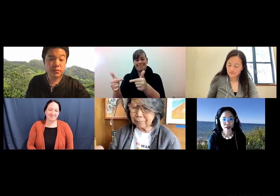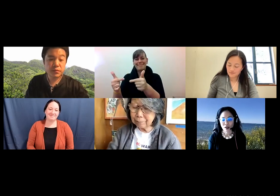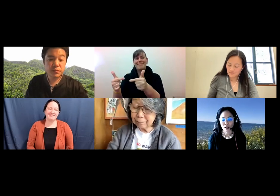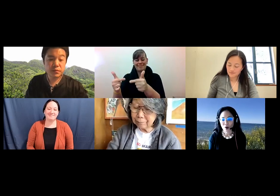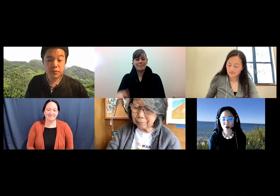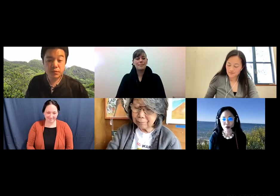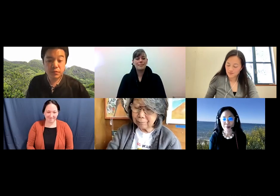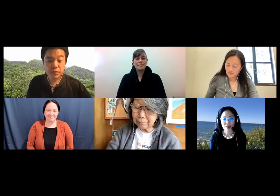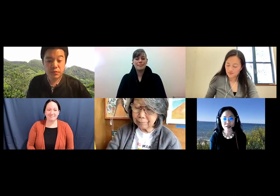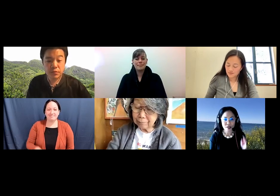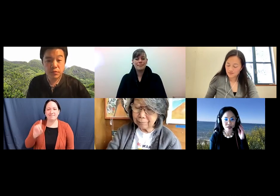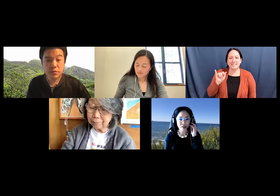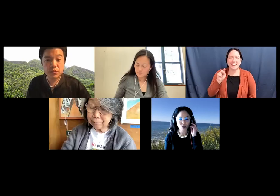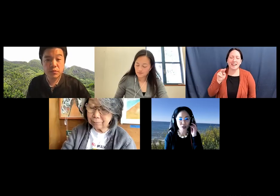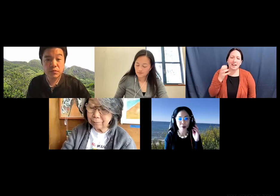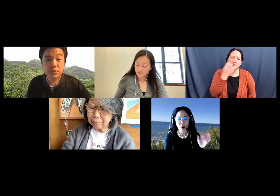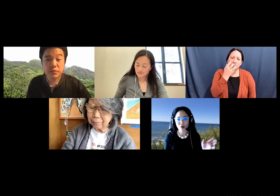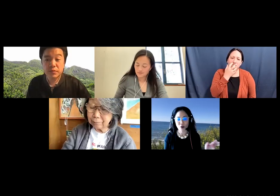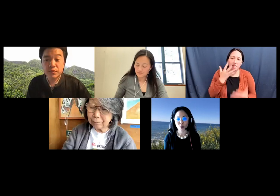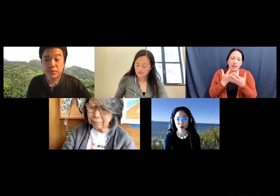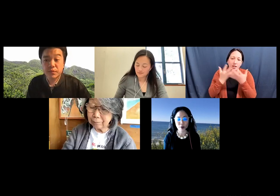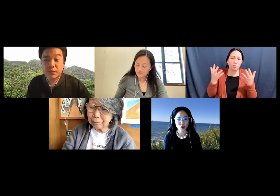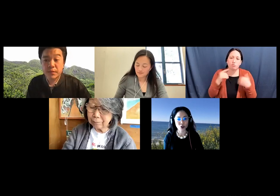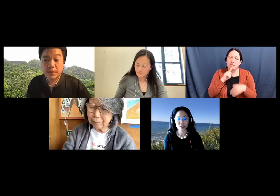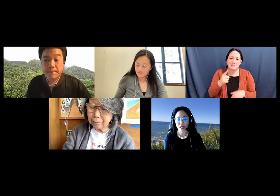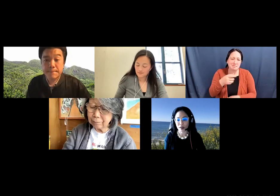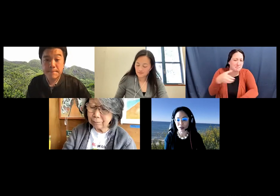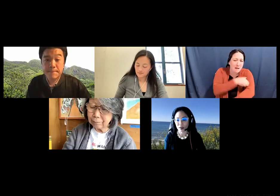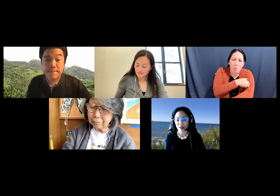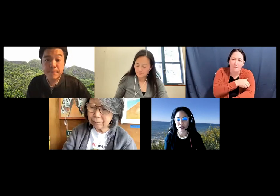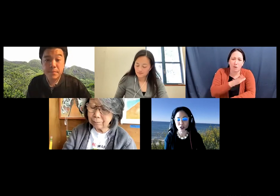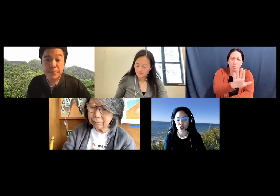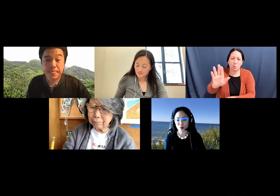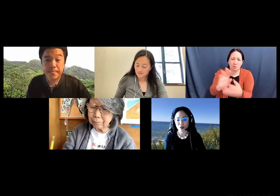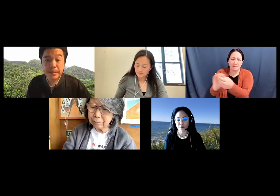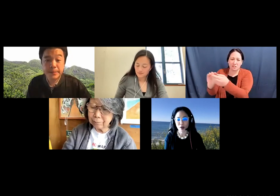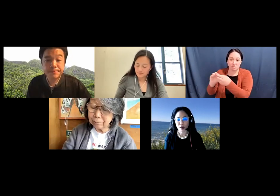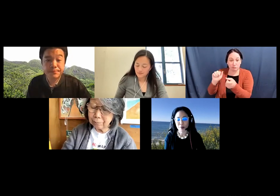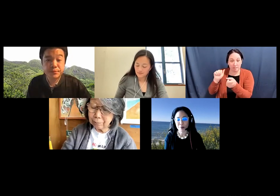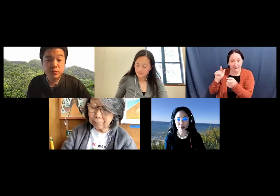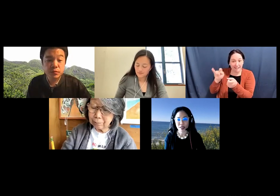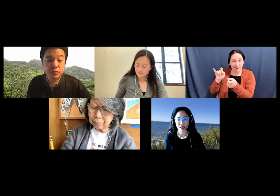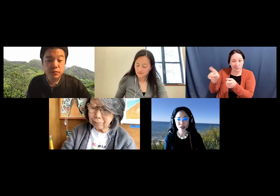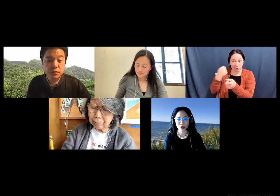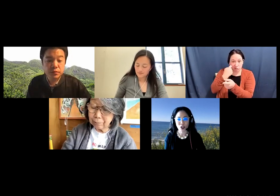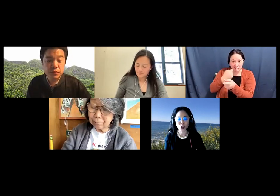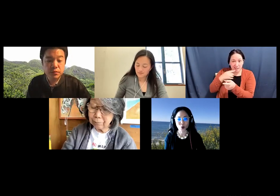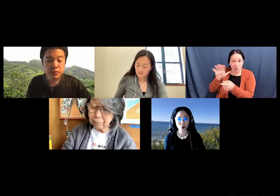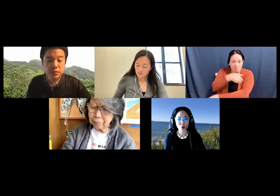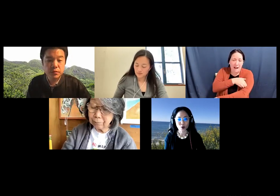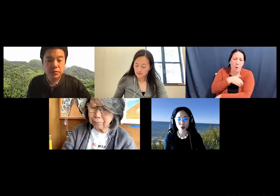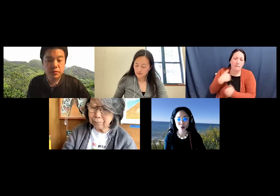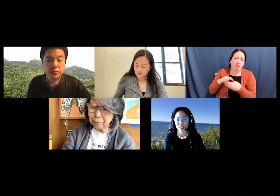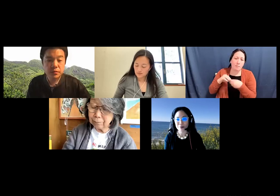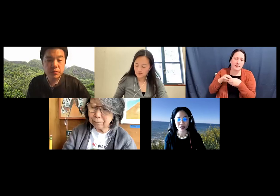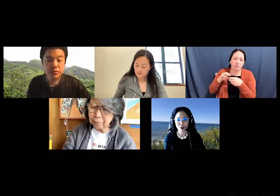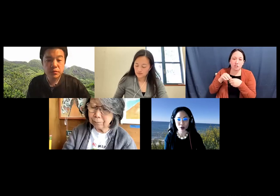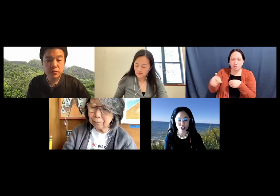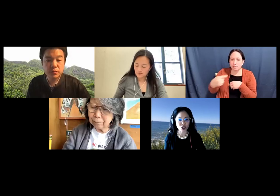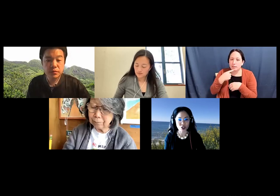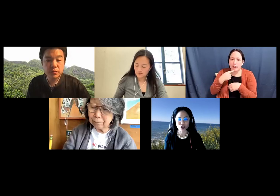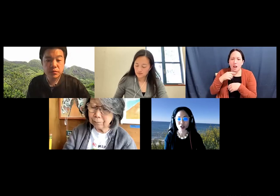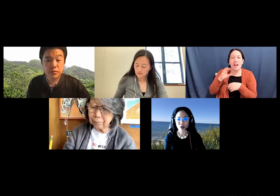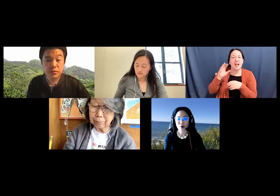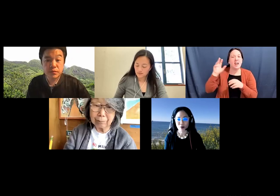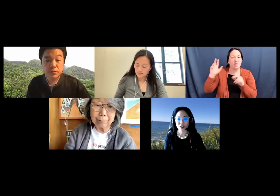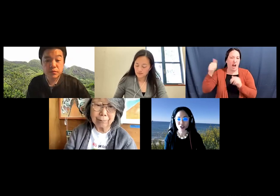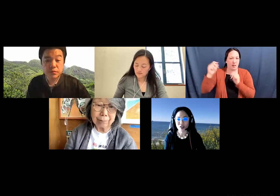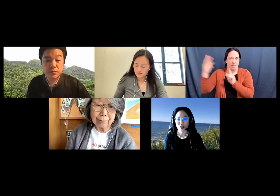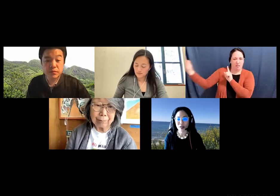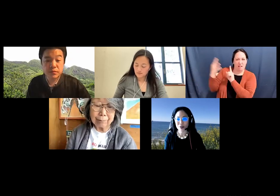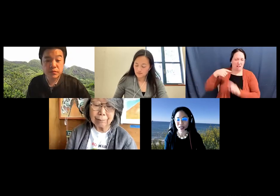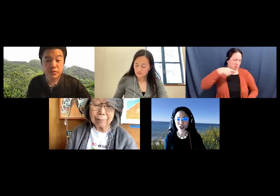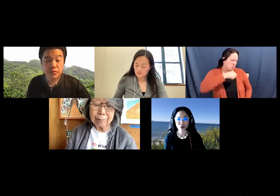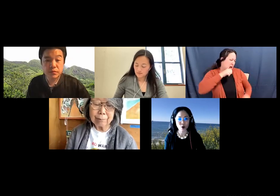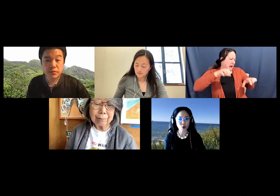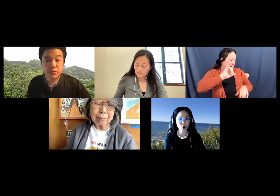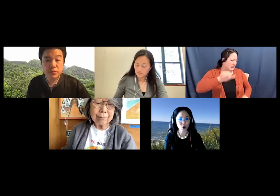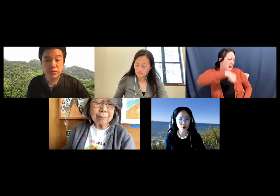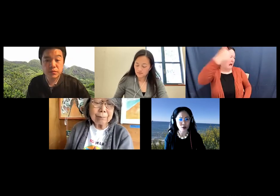Diane Fujino: Thank you all, I mean this is... this is really powerful what... what you're saying Alex, in terms of people saying, you know, you don't seem like other Asians, right? Which is an implication of what... what